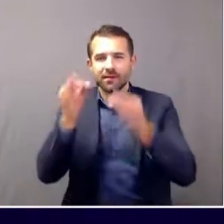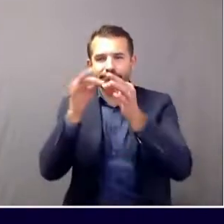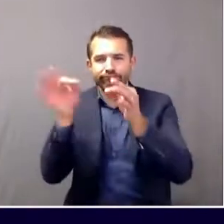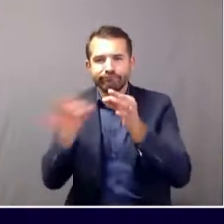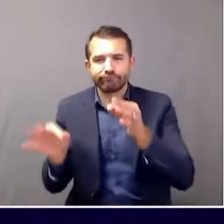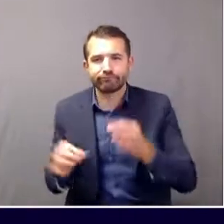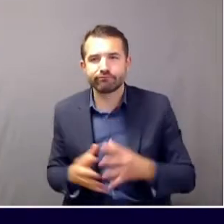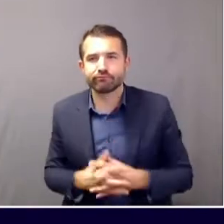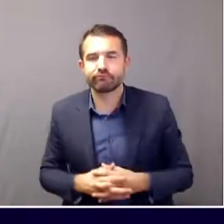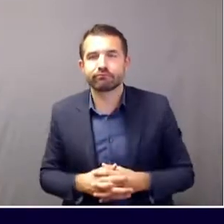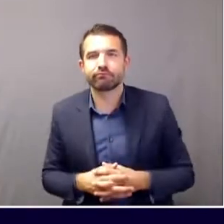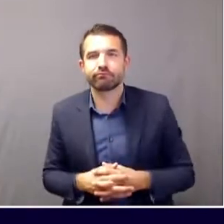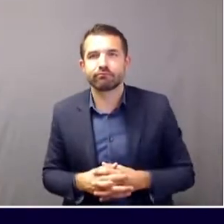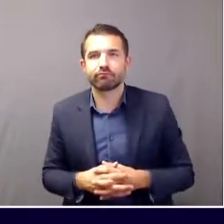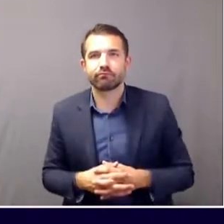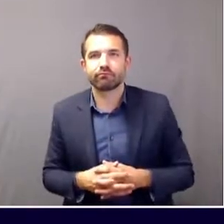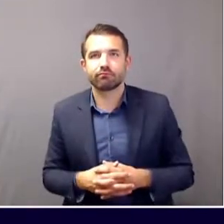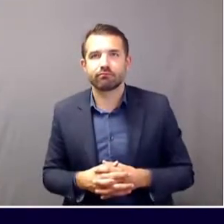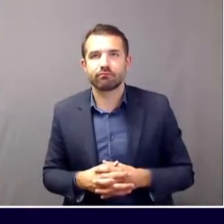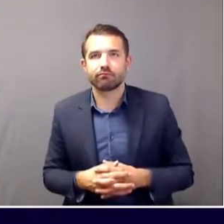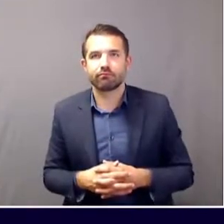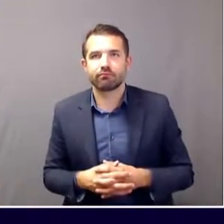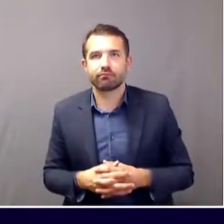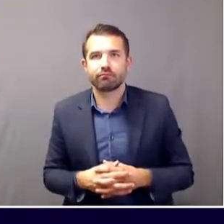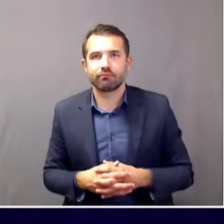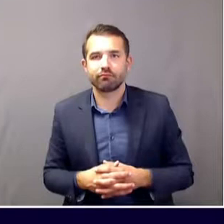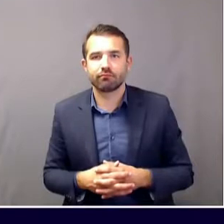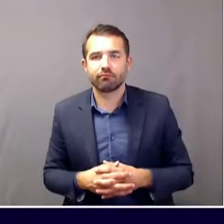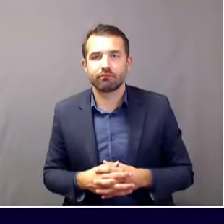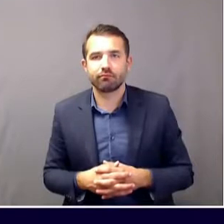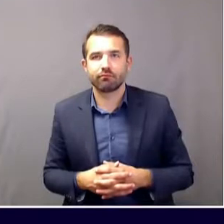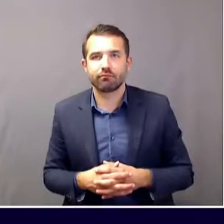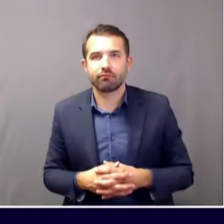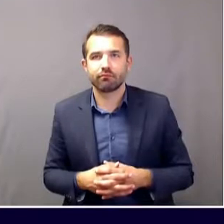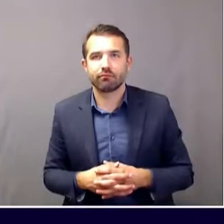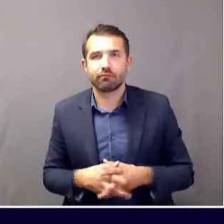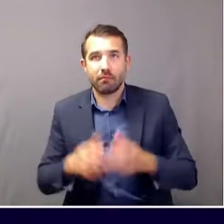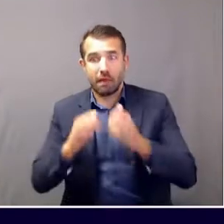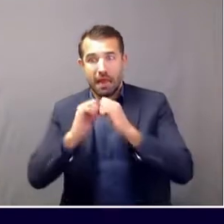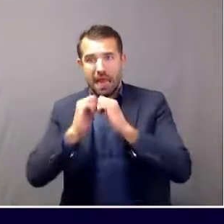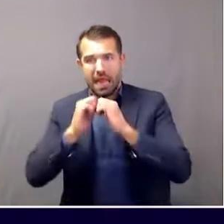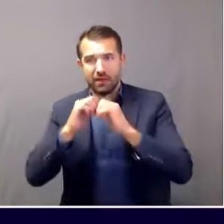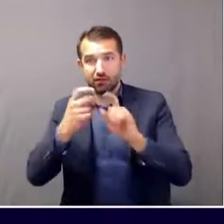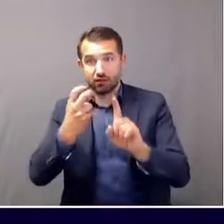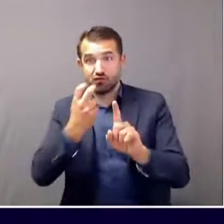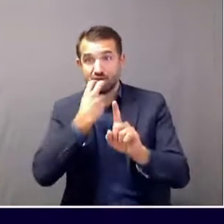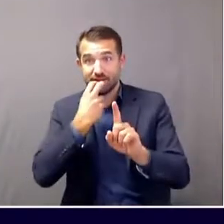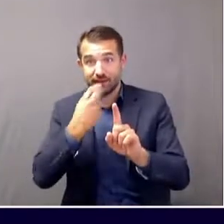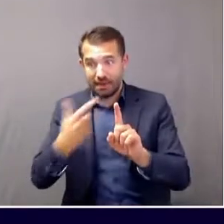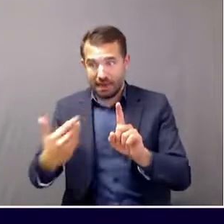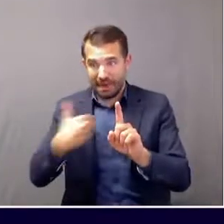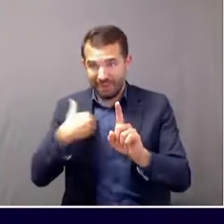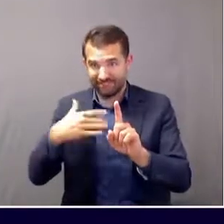in individual back to save this